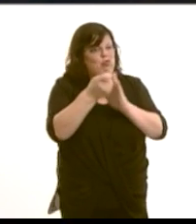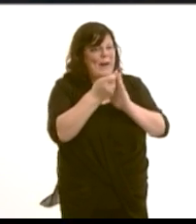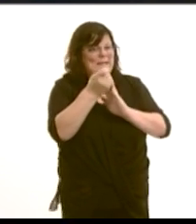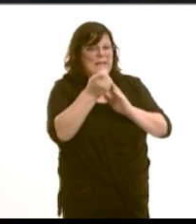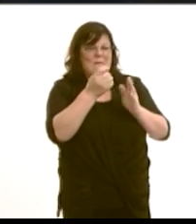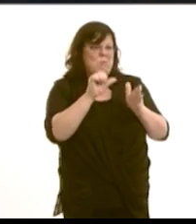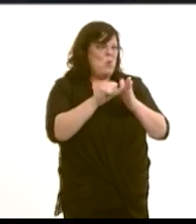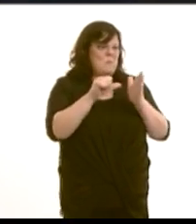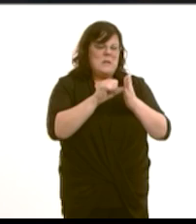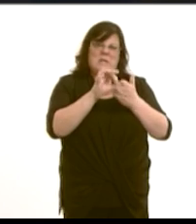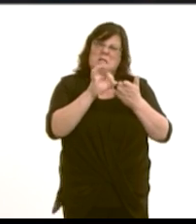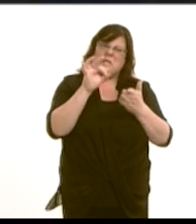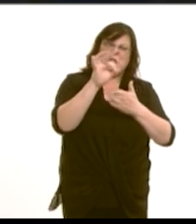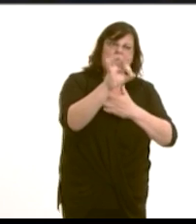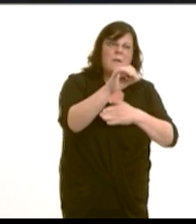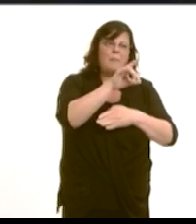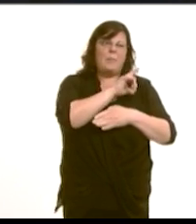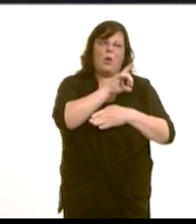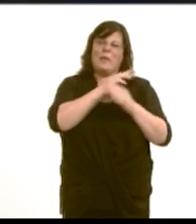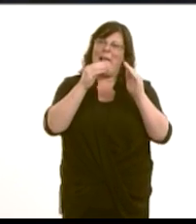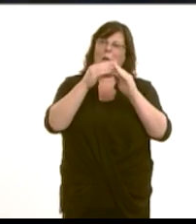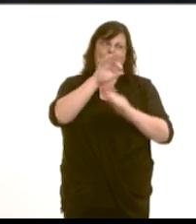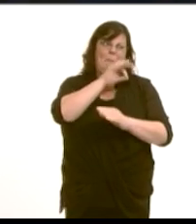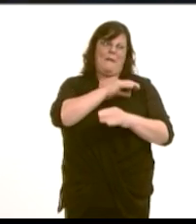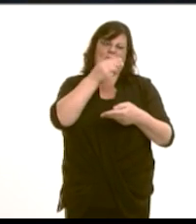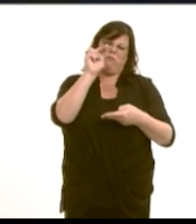if they are in receipt of benefits or require welfare support in the future.